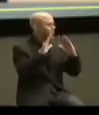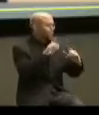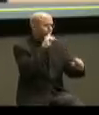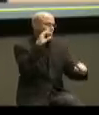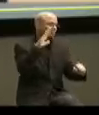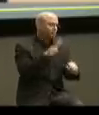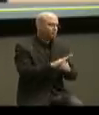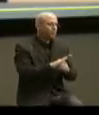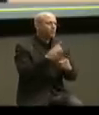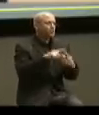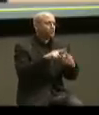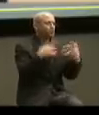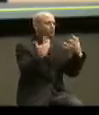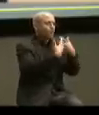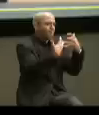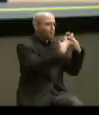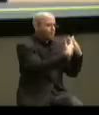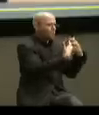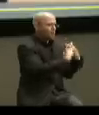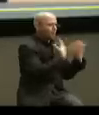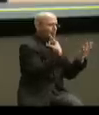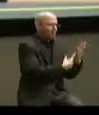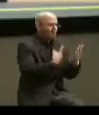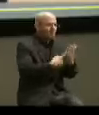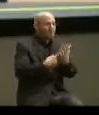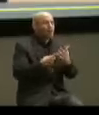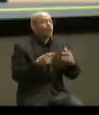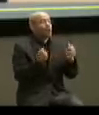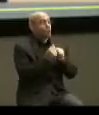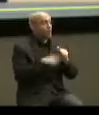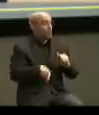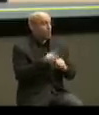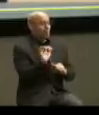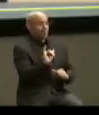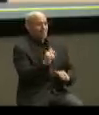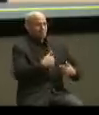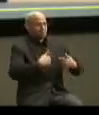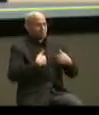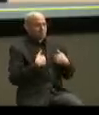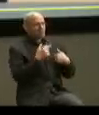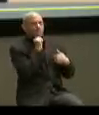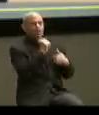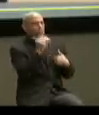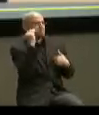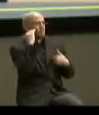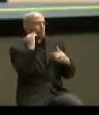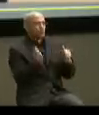ABSOLUTELY COMMITTED TO COLLABORATION WHICH, FOR THOSE OF YOU WHO ARE LIKE ME MAY NOT BE FAMILIAR WITH FEDERAL